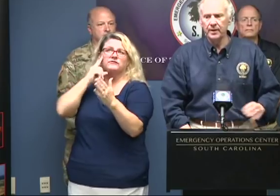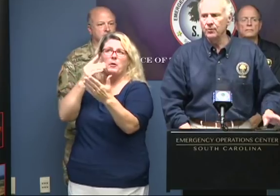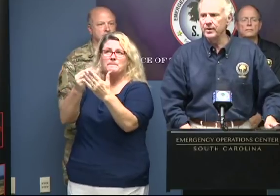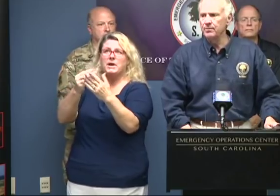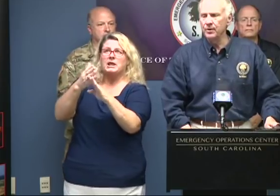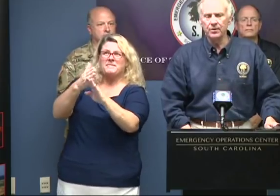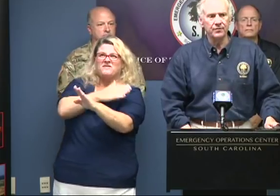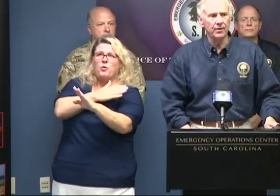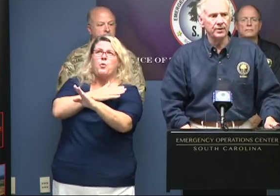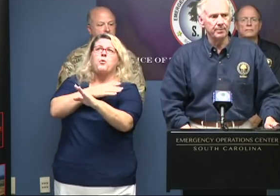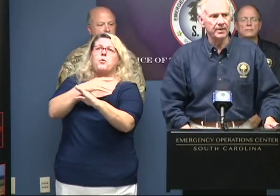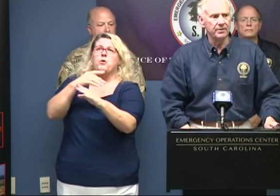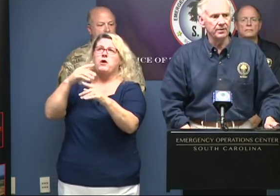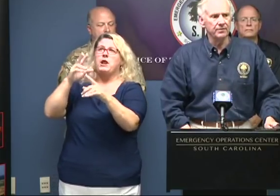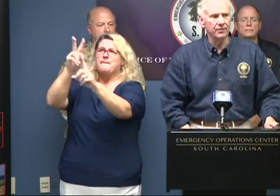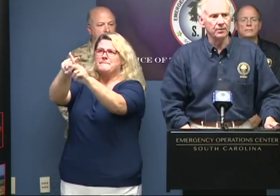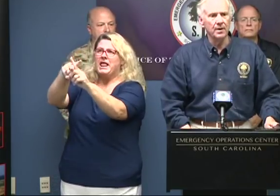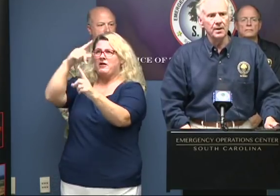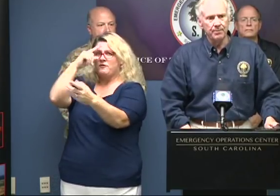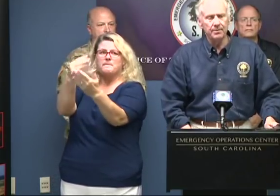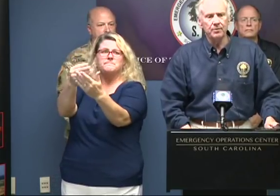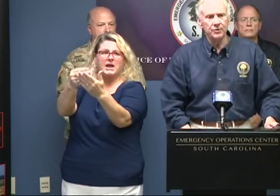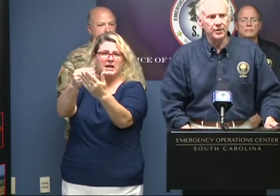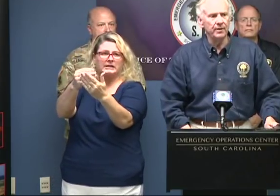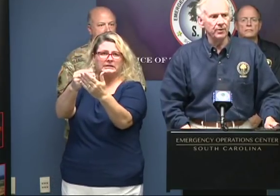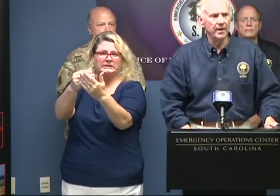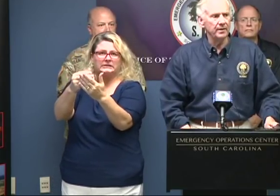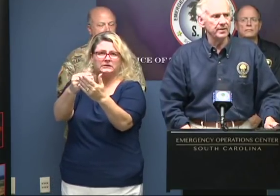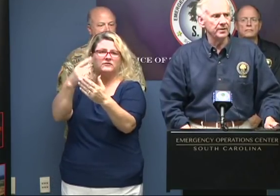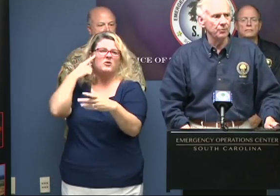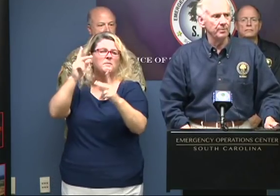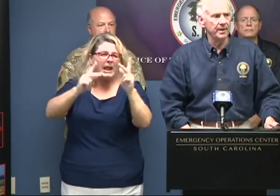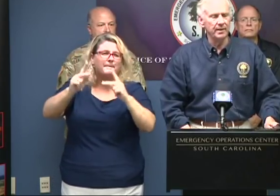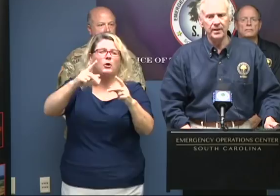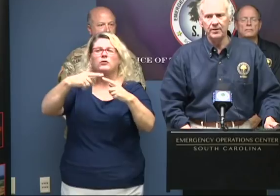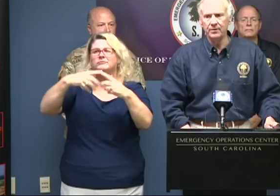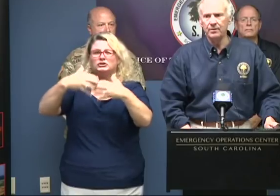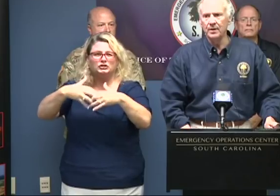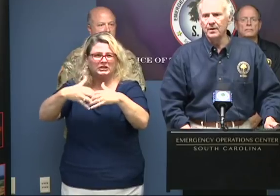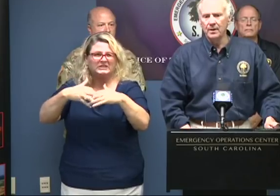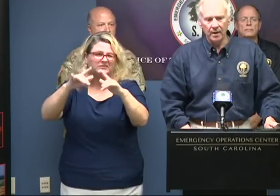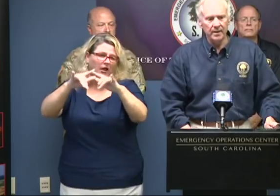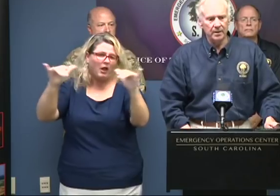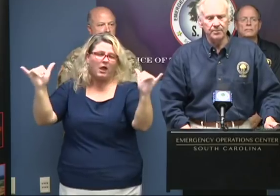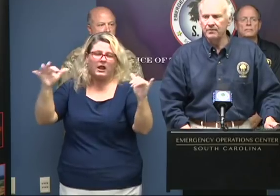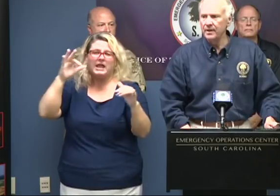to get reimbursed for expenses for people, machinery, and assets we may need to clean up